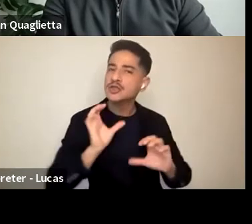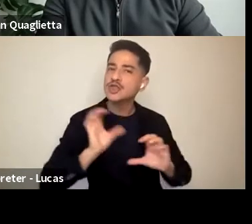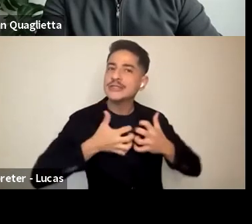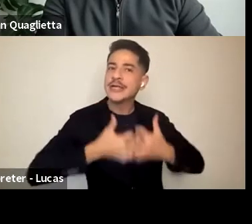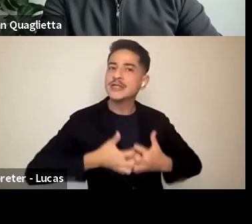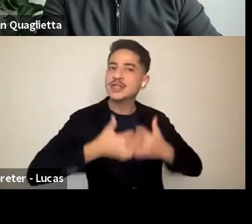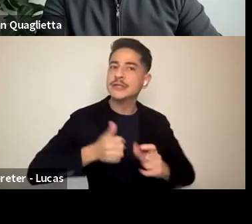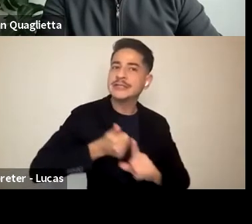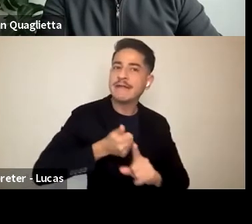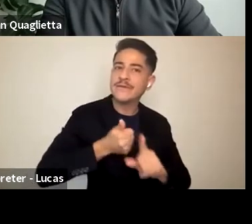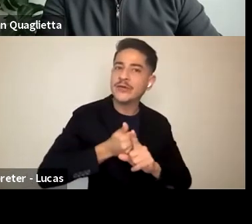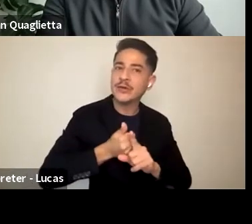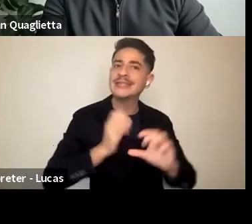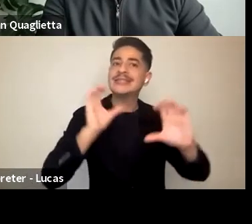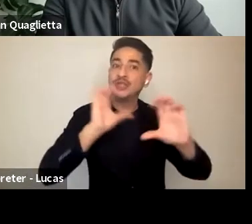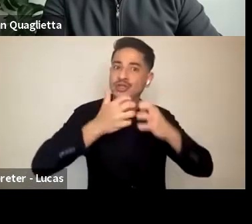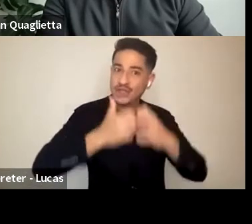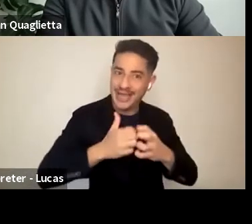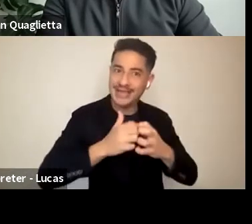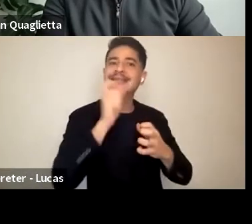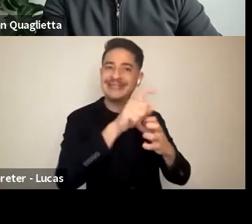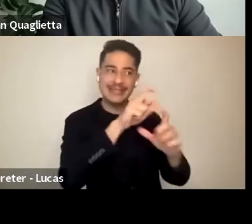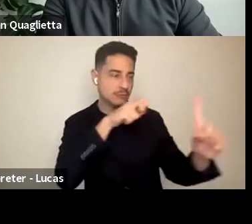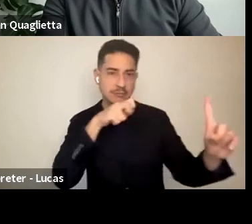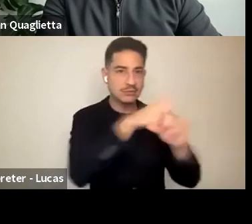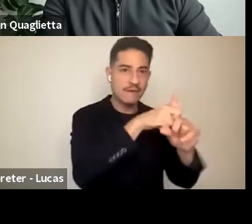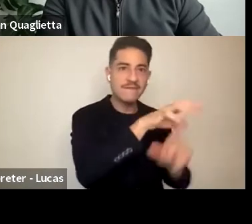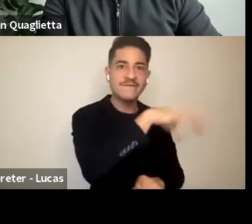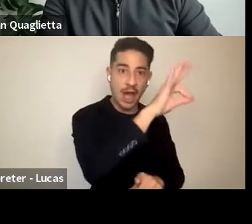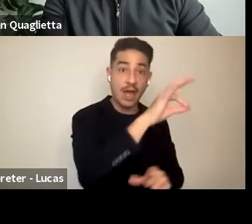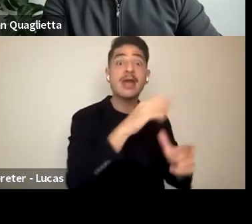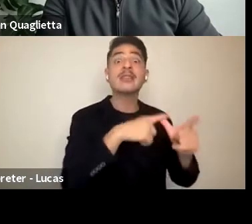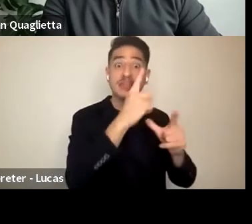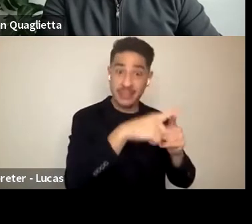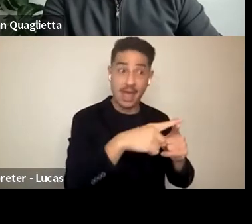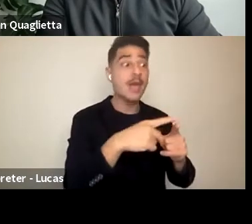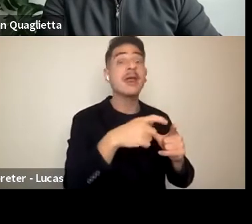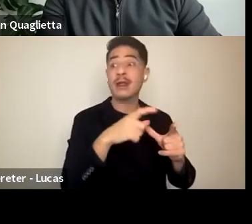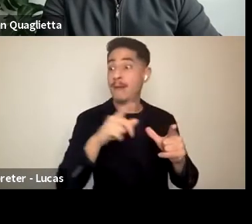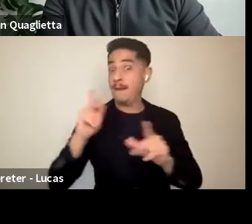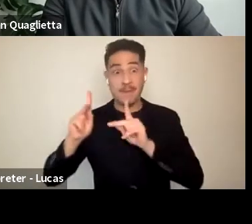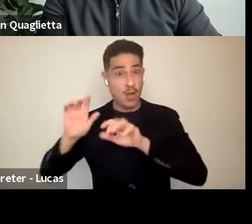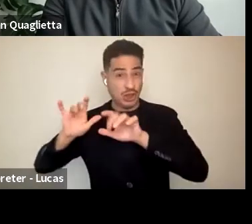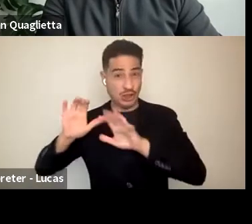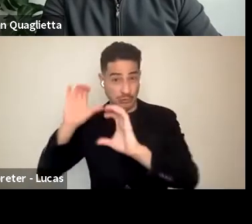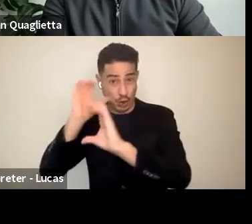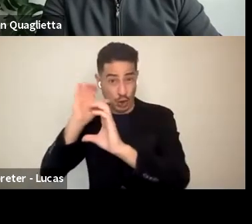Then visibility is your stuff being shown to the people looking for whatever information they're looking for and then use.